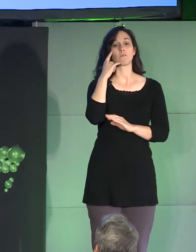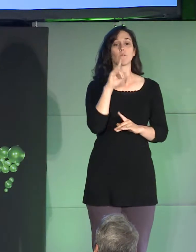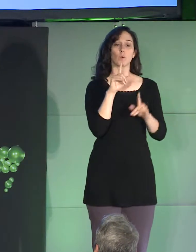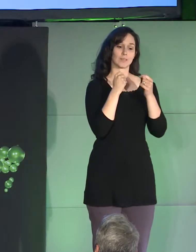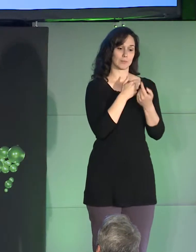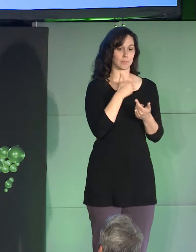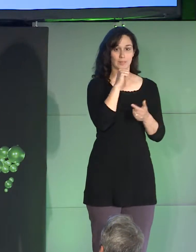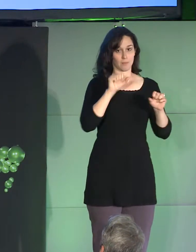[video playback]